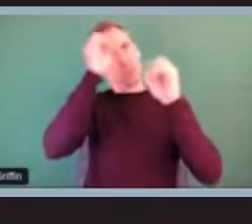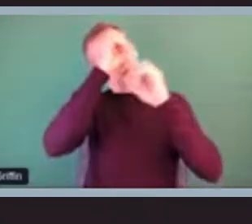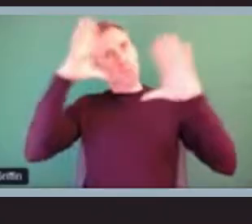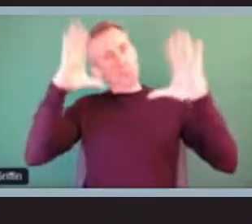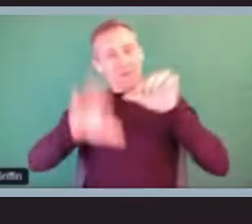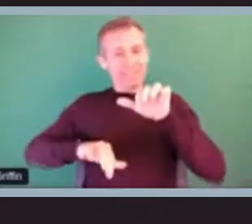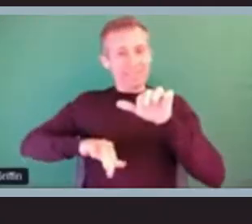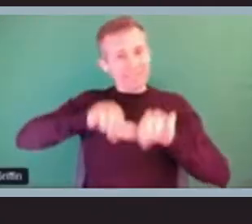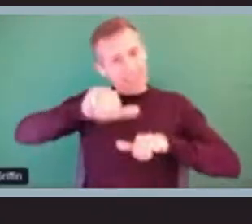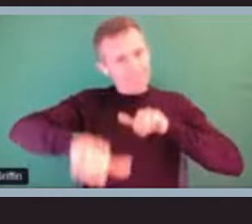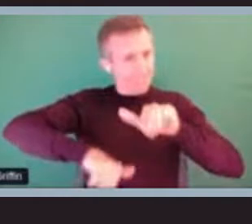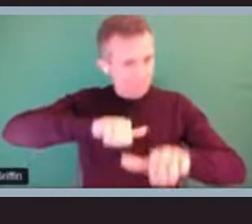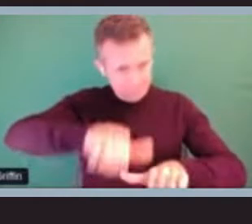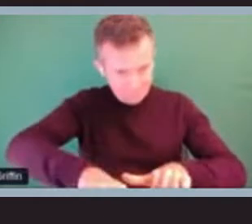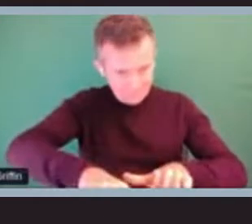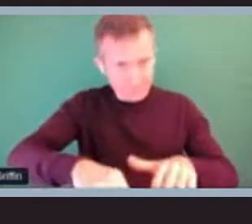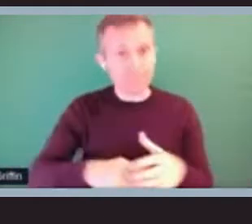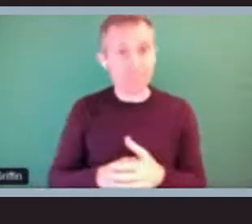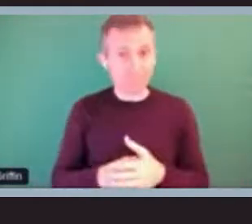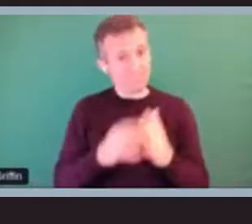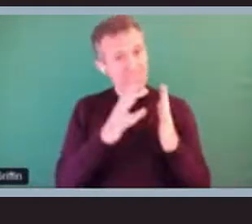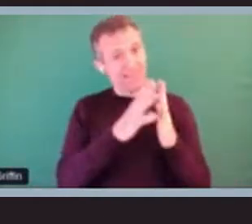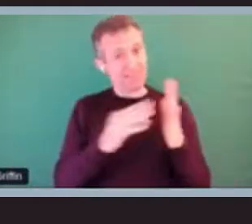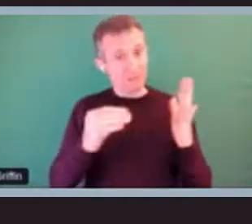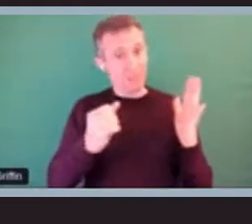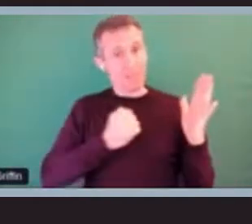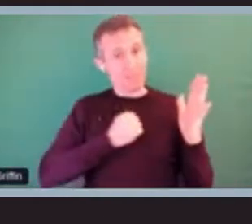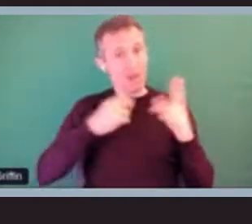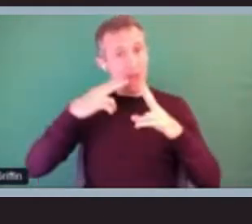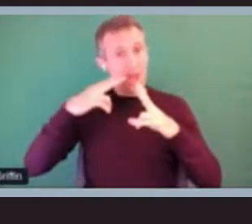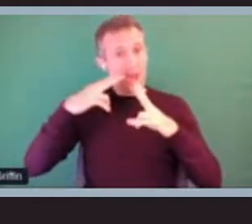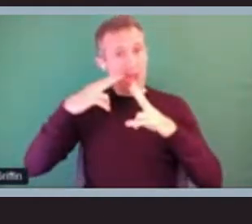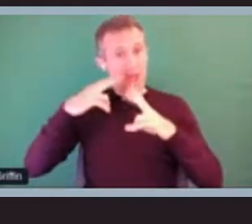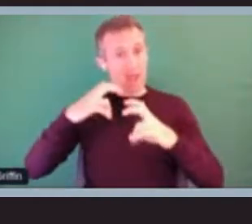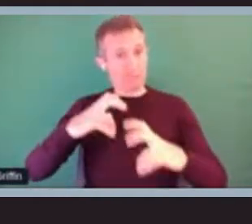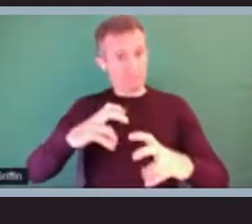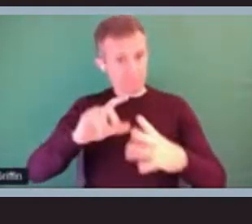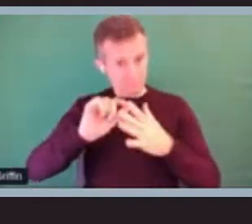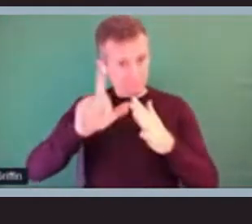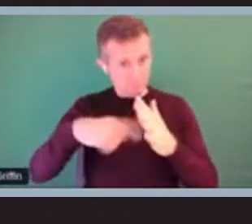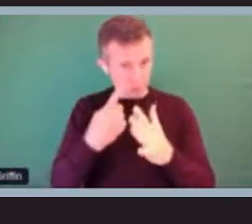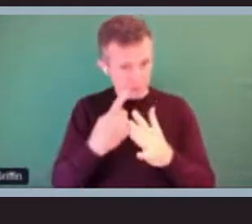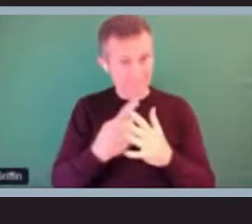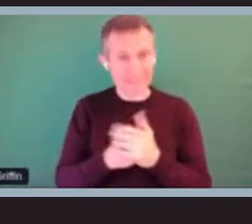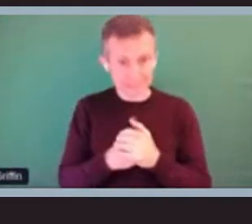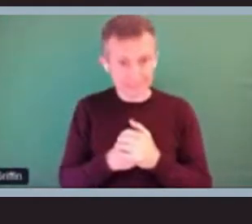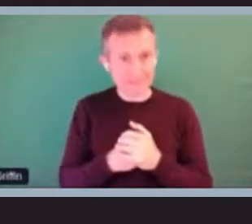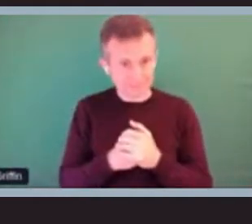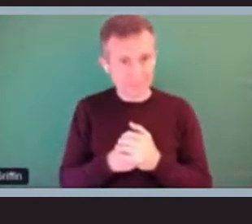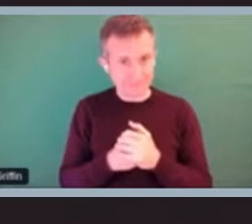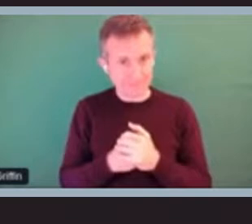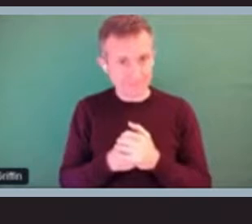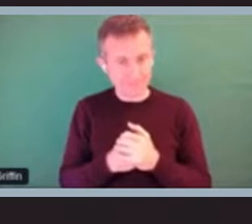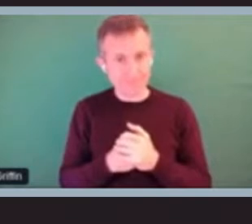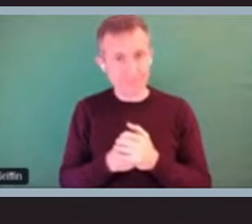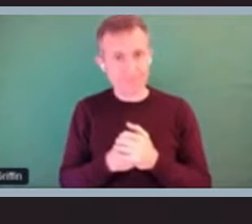So, in this session, I'm going to use examples from my recent work to show how I've attempted to answer some of these questions.